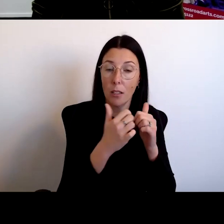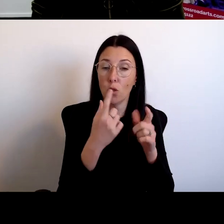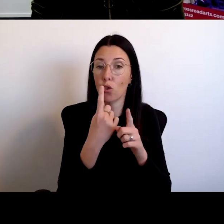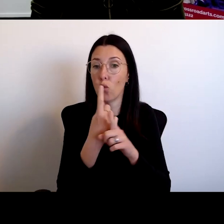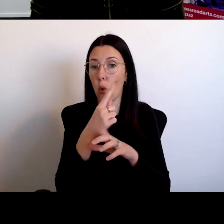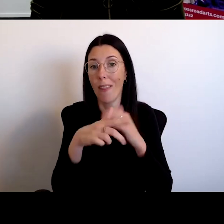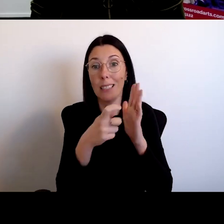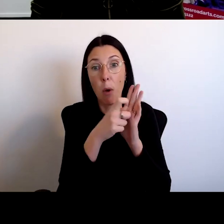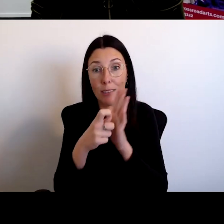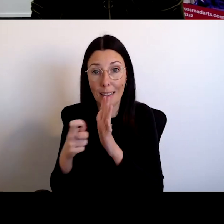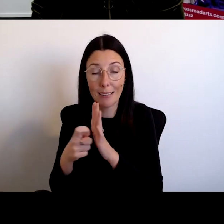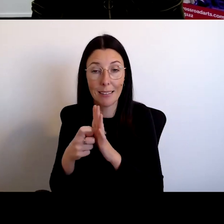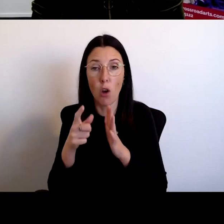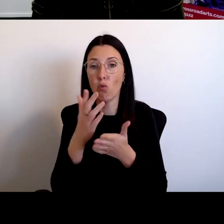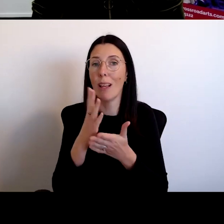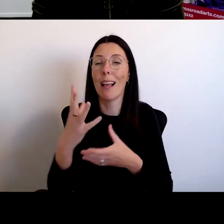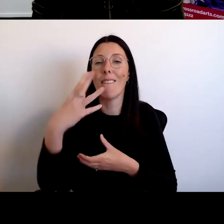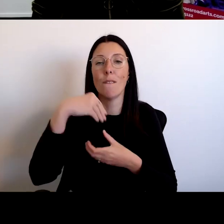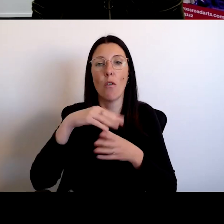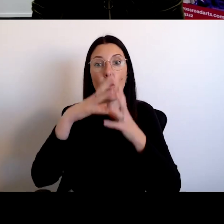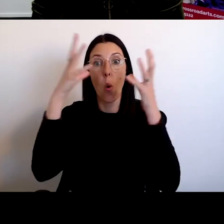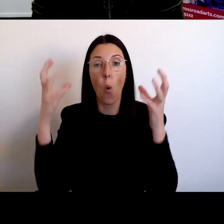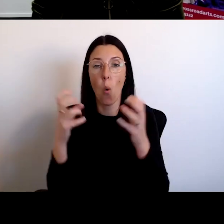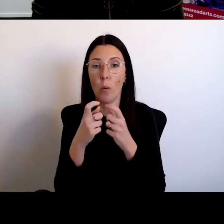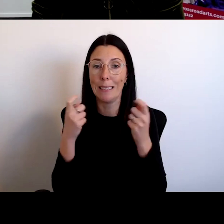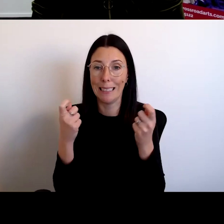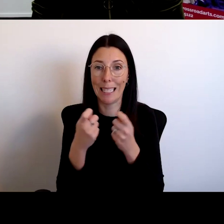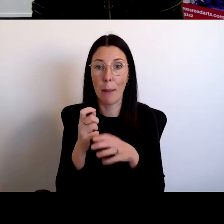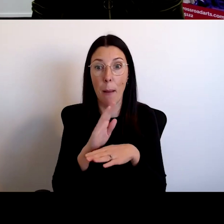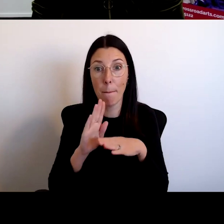that involved the whole team and the board. We set out a workplan that came from our